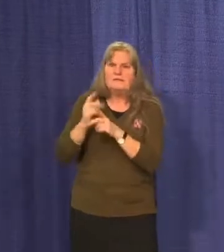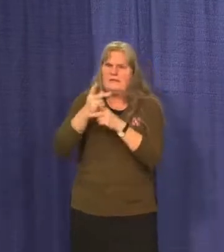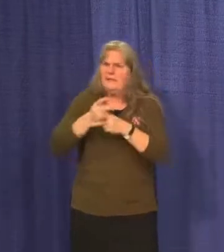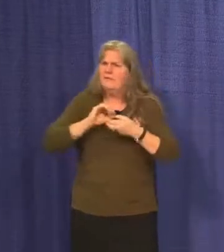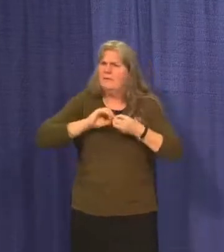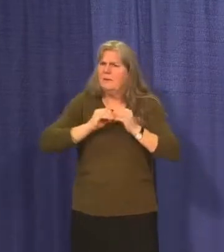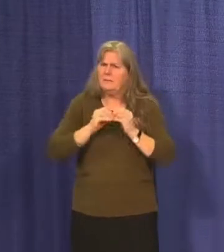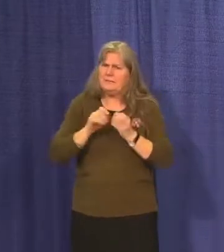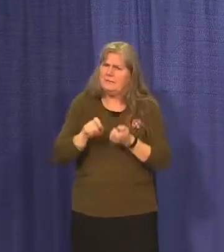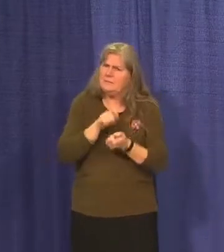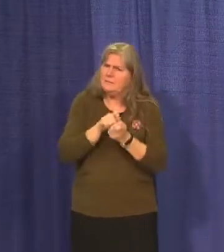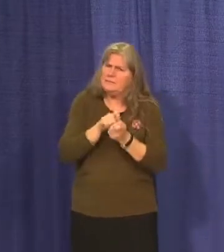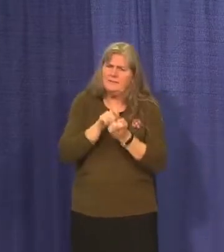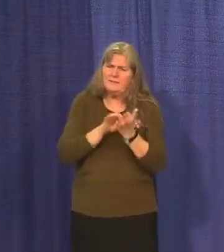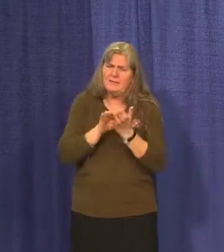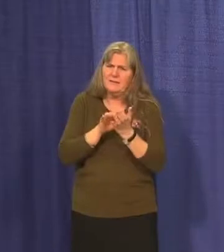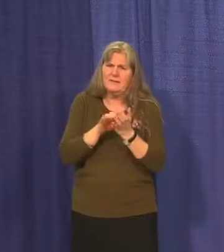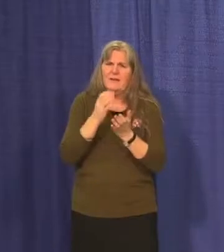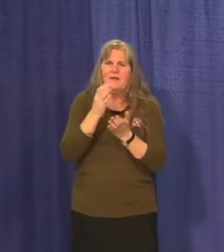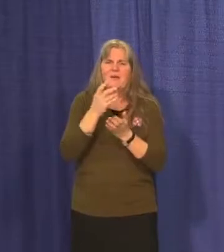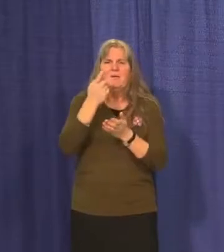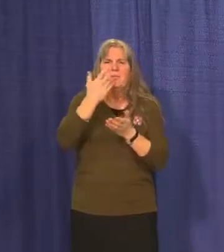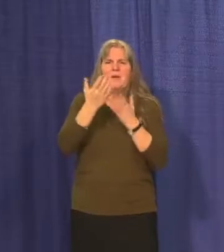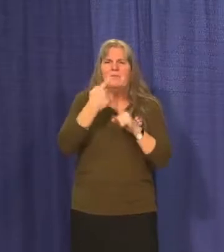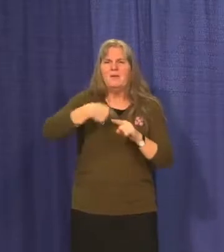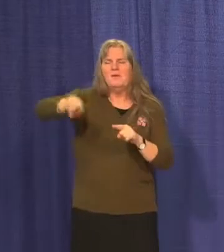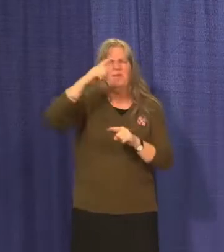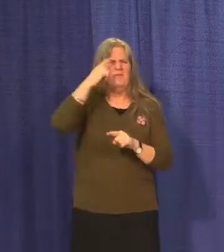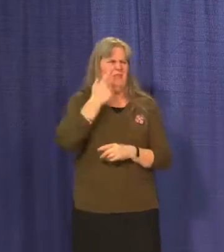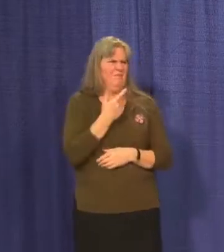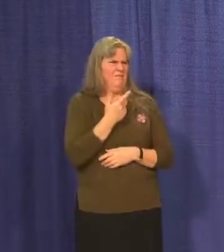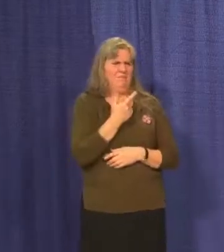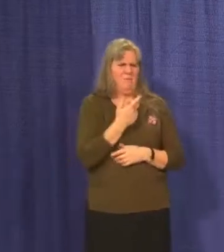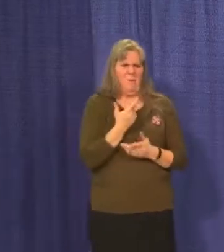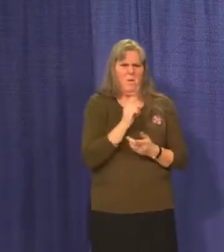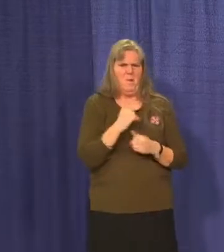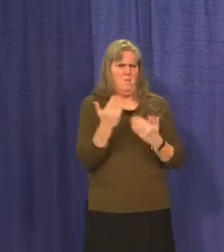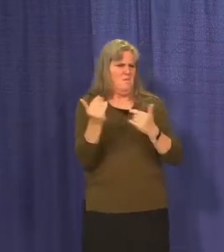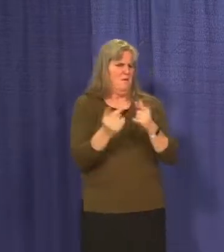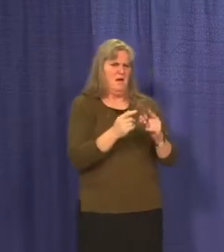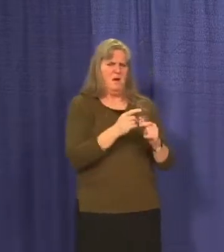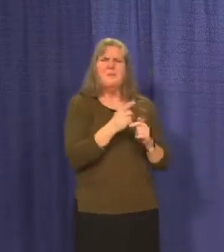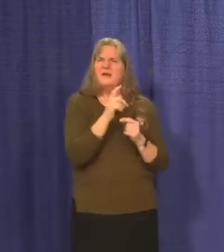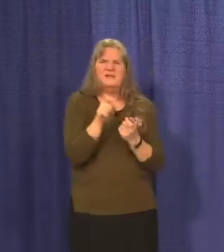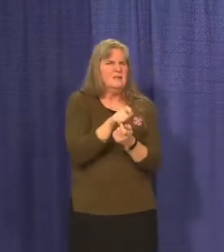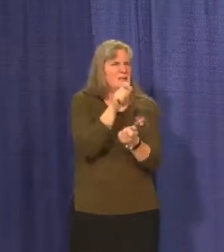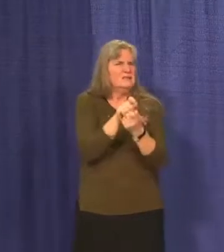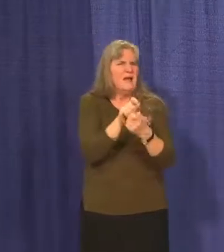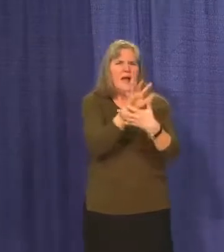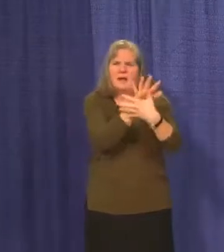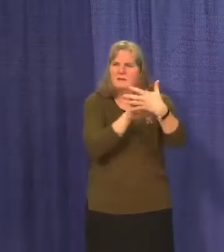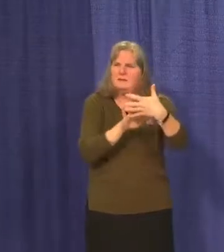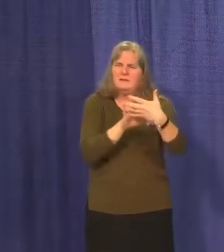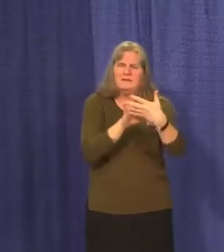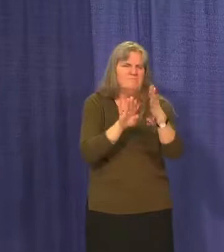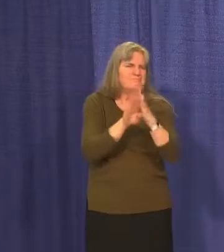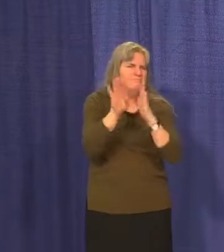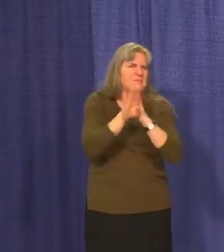In what may seem quite random to some, this rollout has been meticulously planned and in